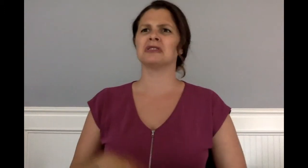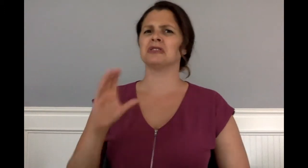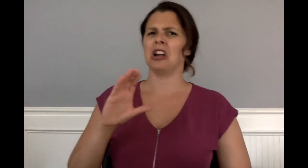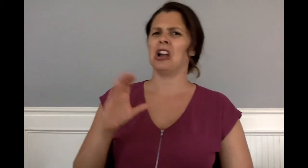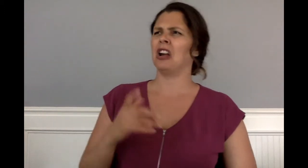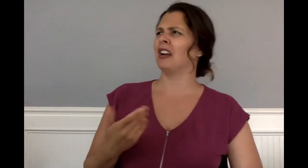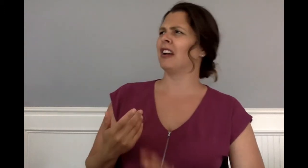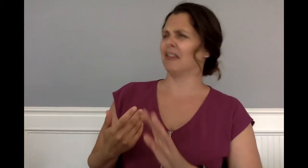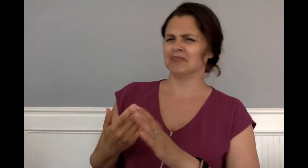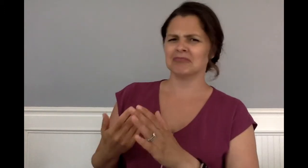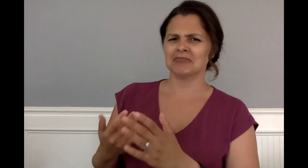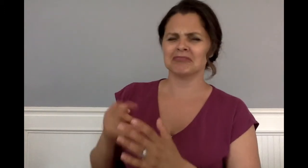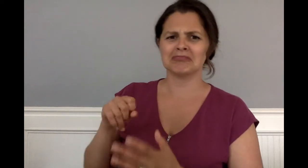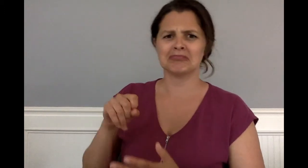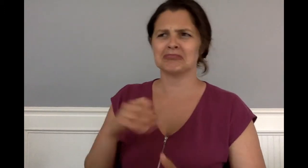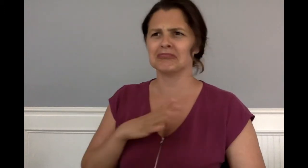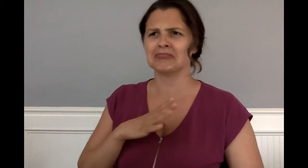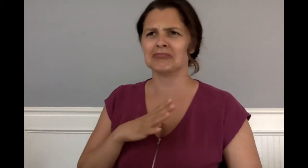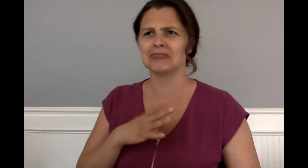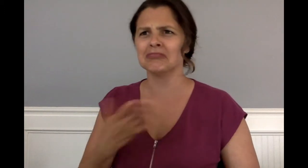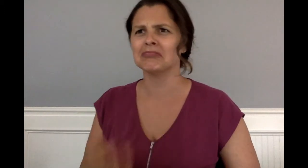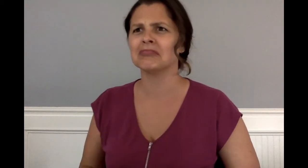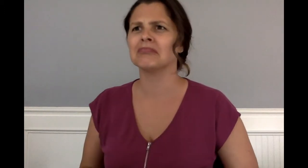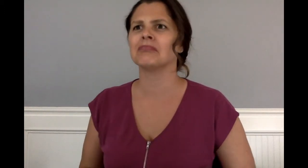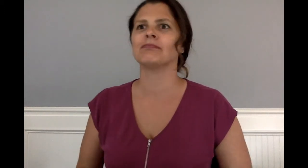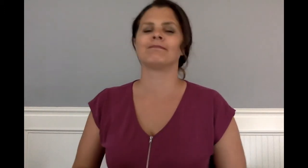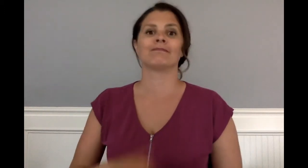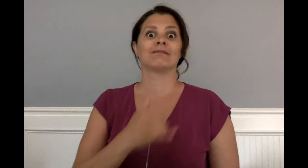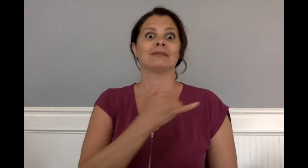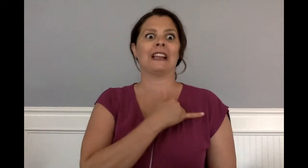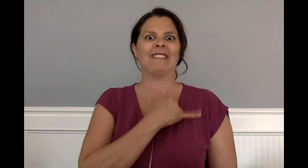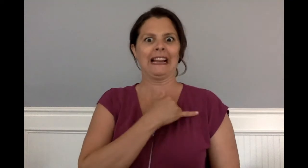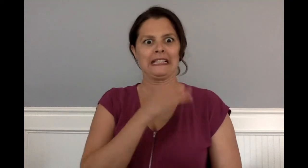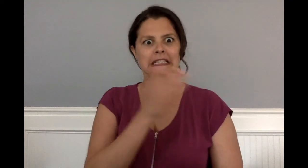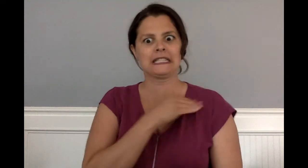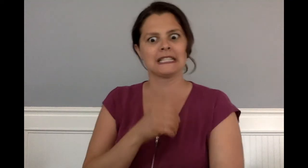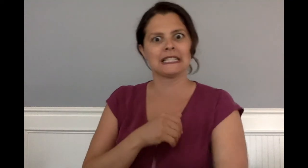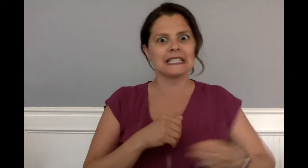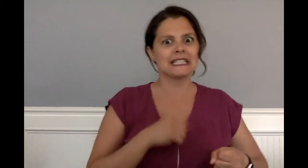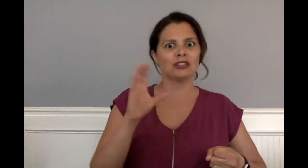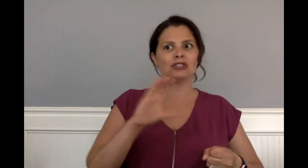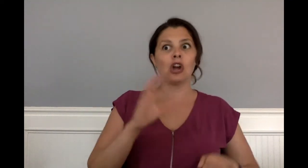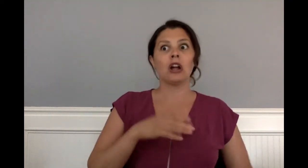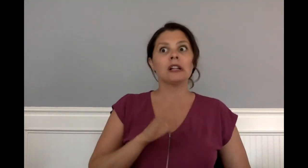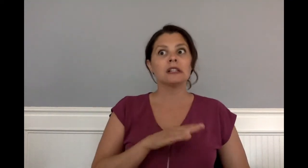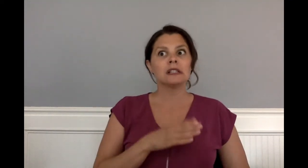“I guess,” Charlie said. Yvette pulled Charlie inside.